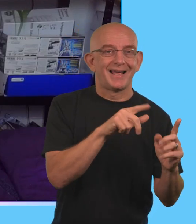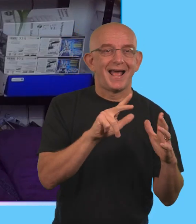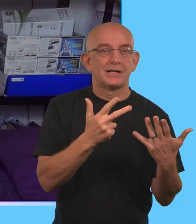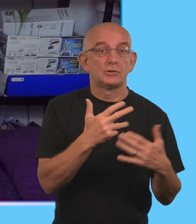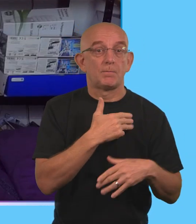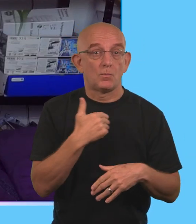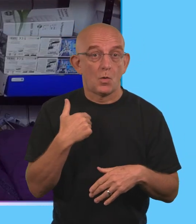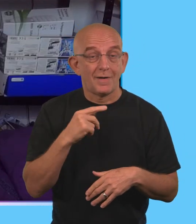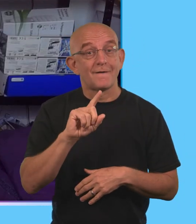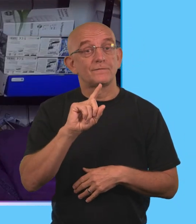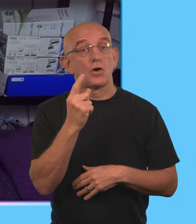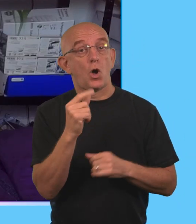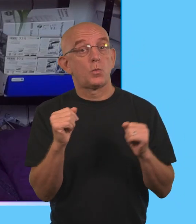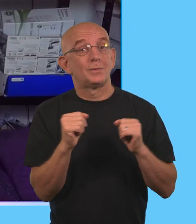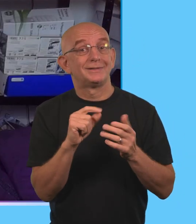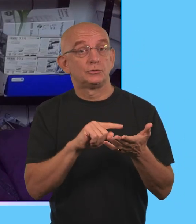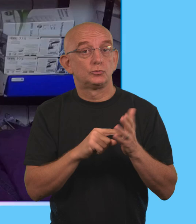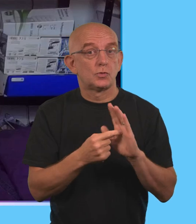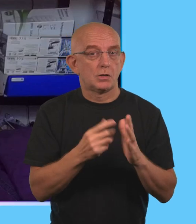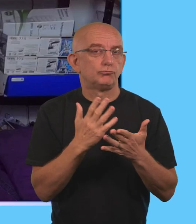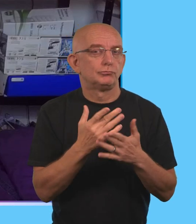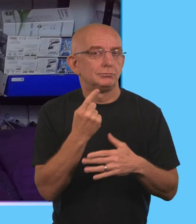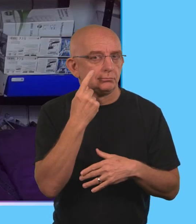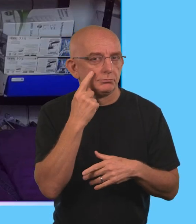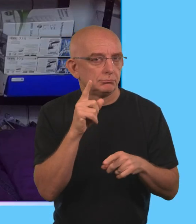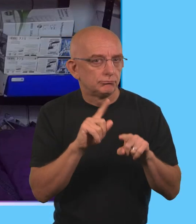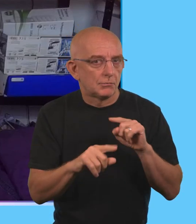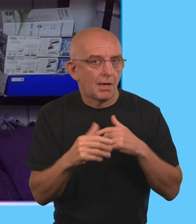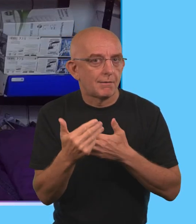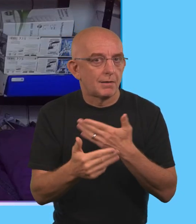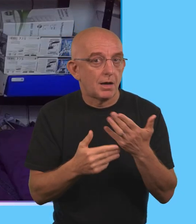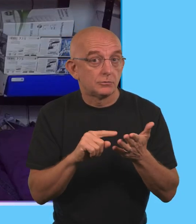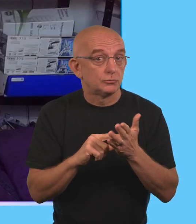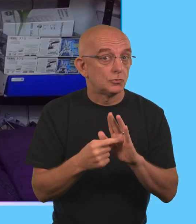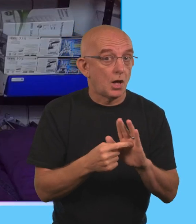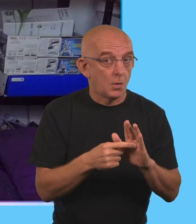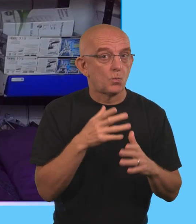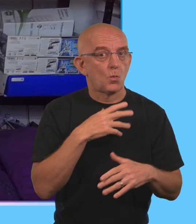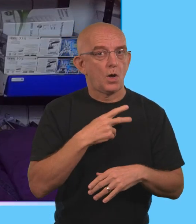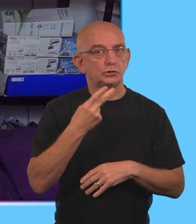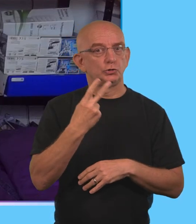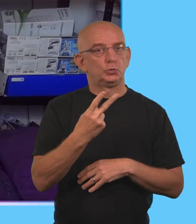This first Winter Showcase will be a test run for making the Showcase run twice annually,